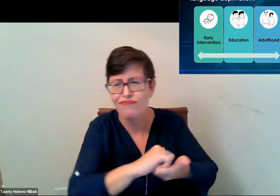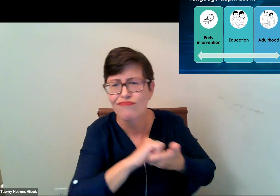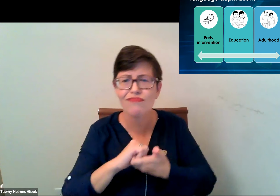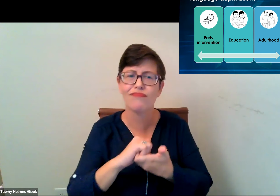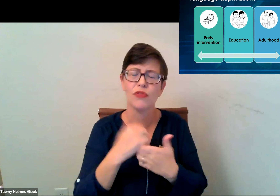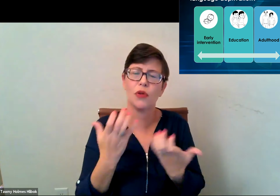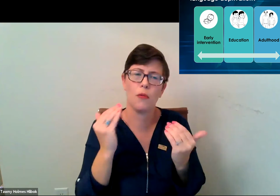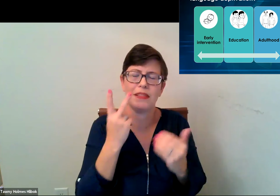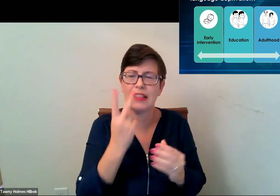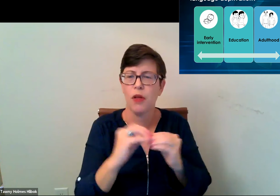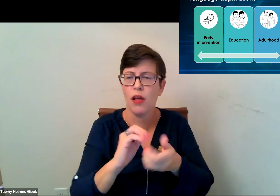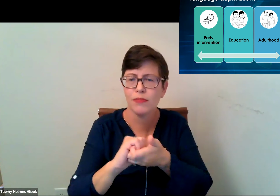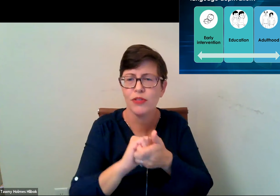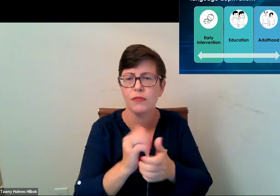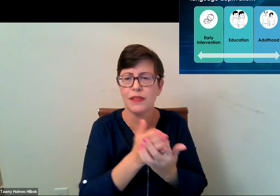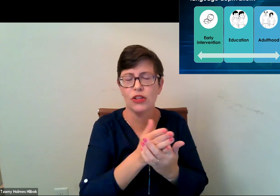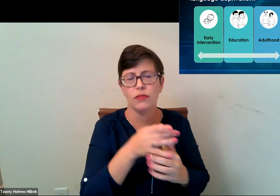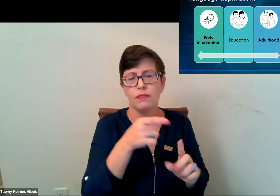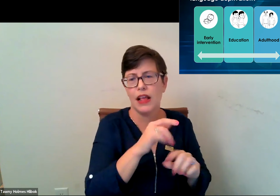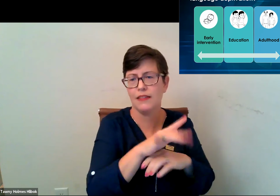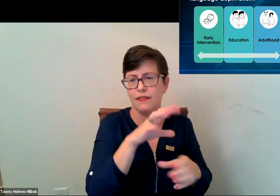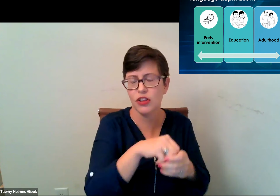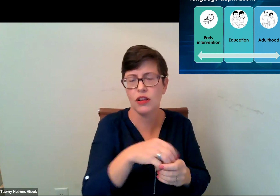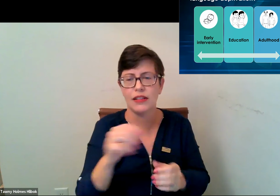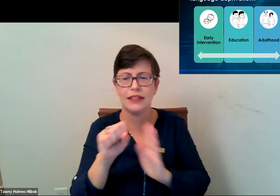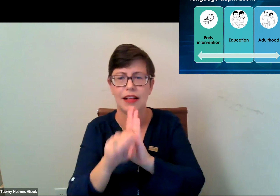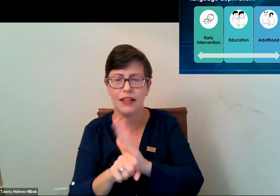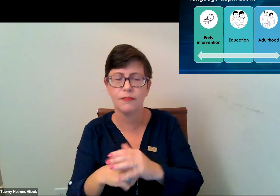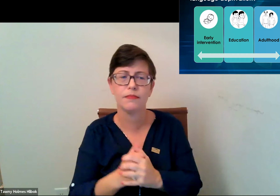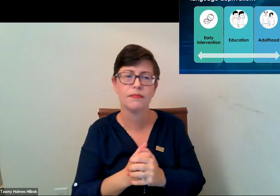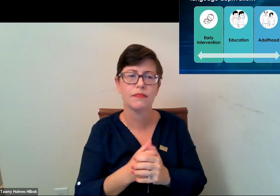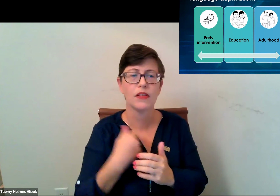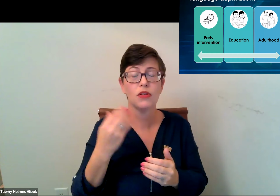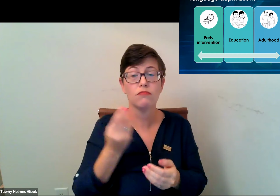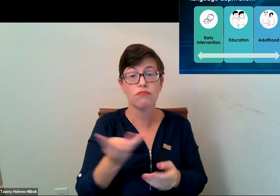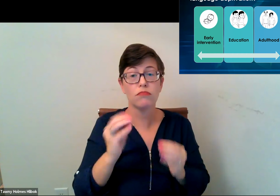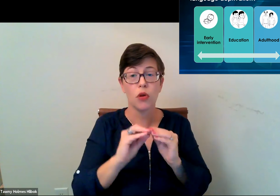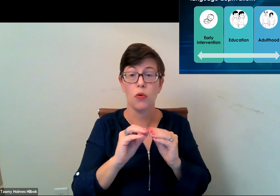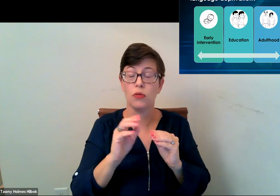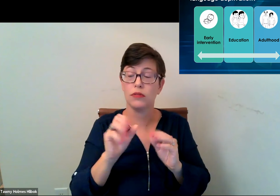That these. These deaf people these professionals can be brought in, and collaborate with the family.